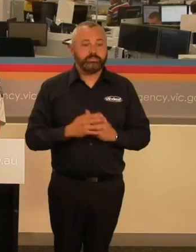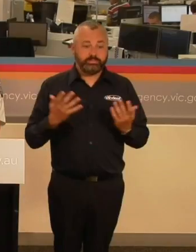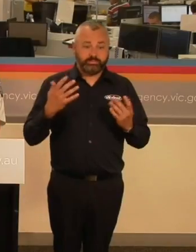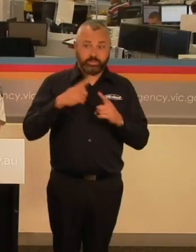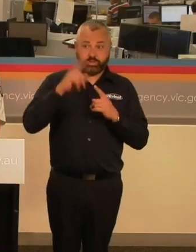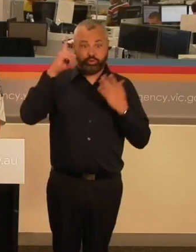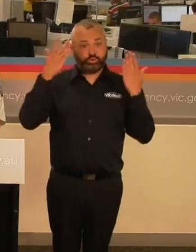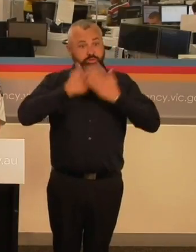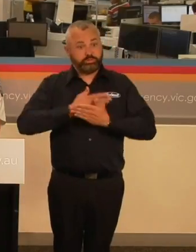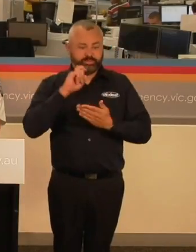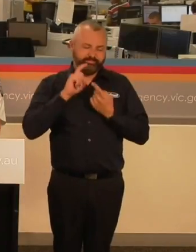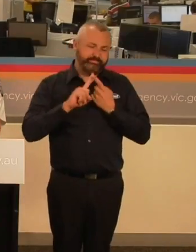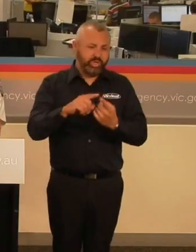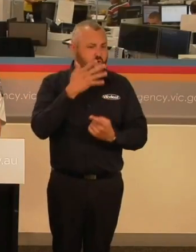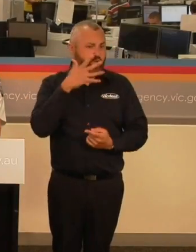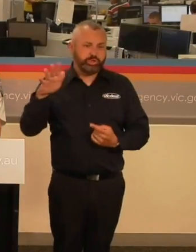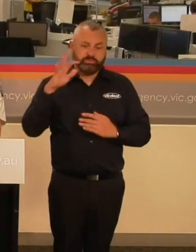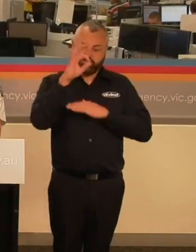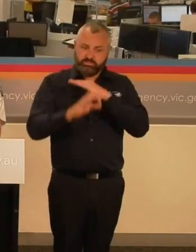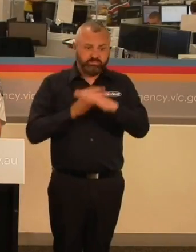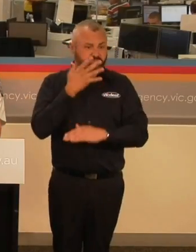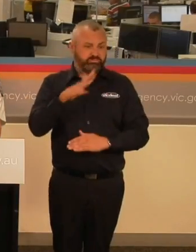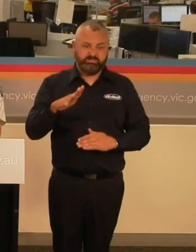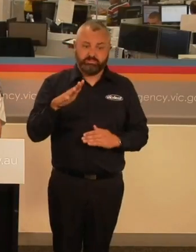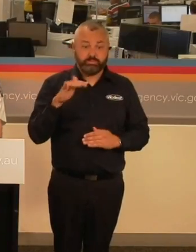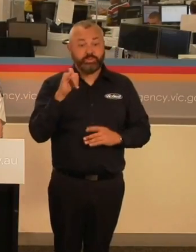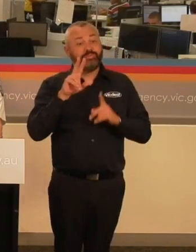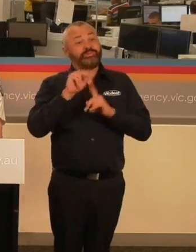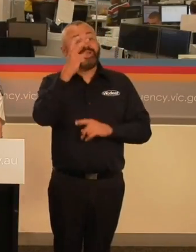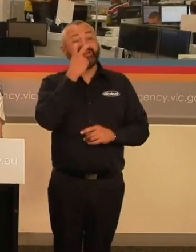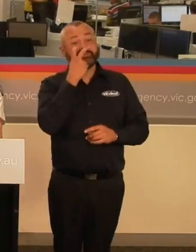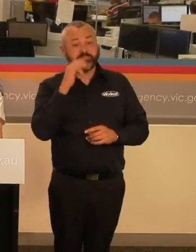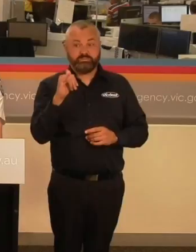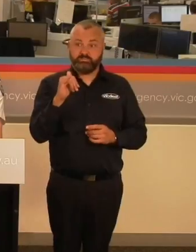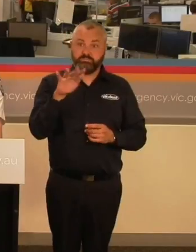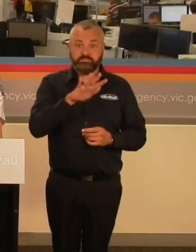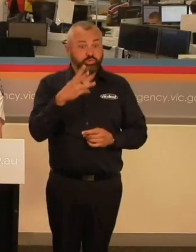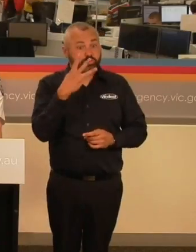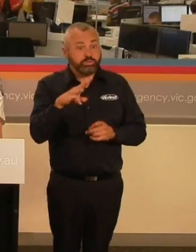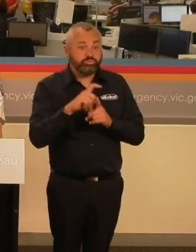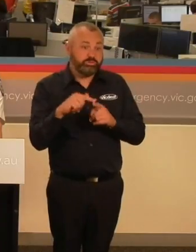potentially 30 degrees at midnight in Melbourne so that's a hot night and